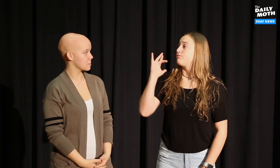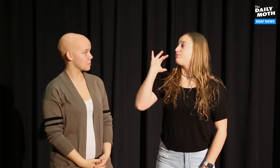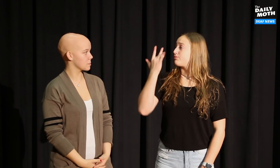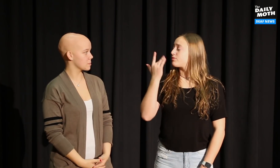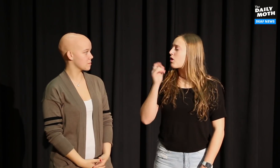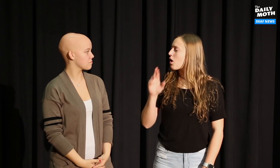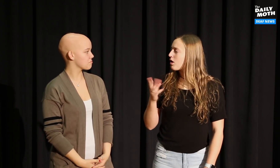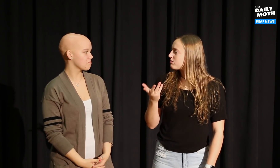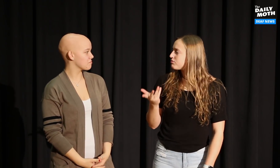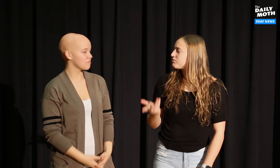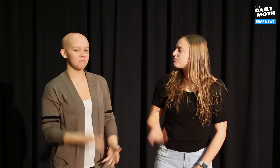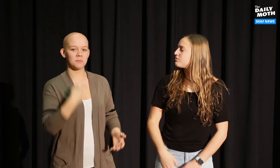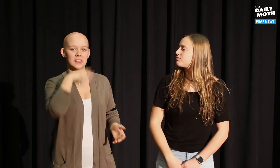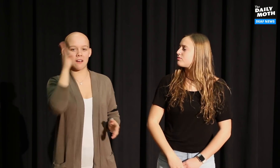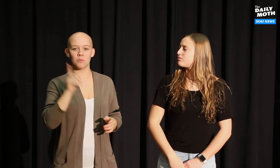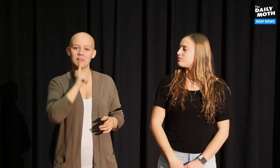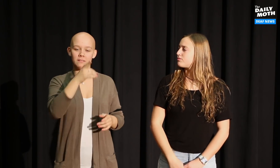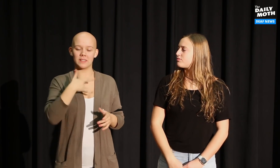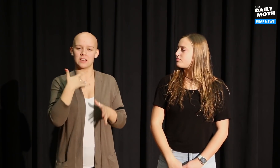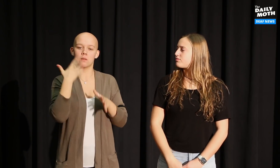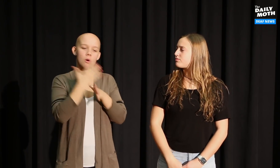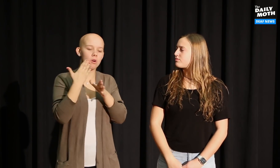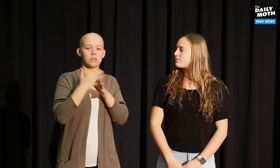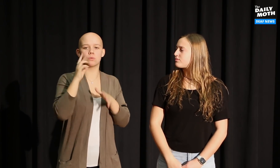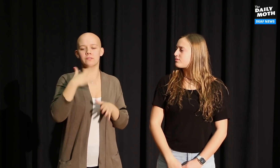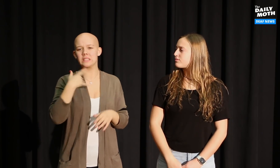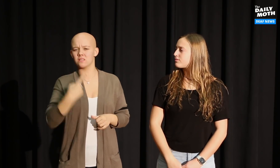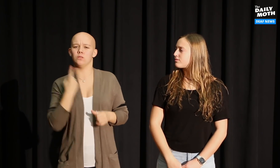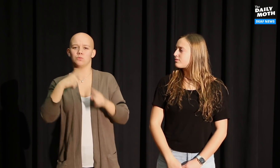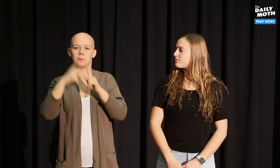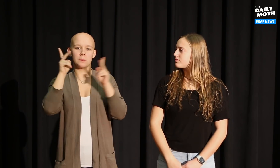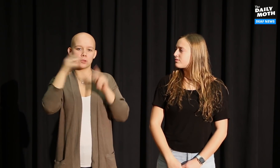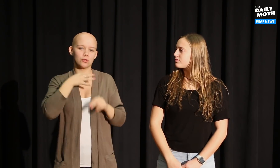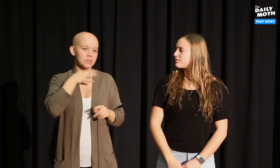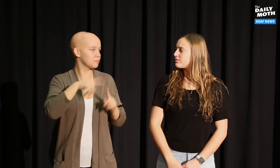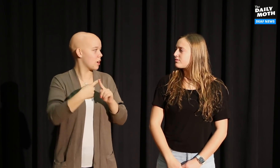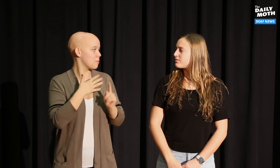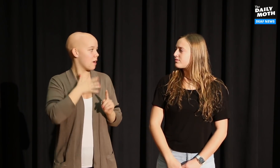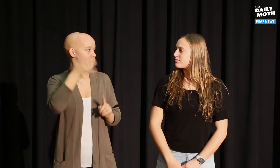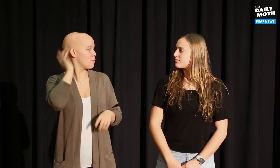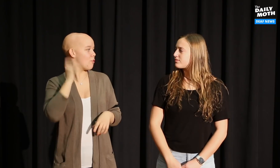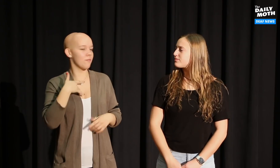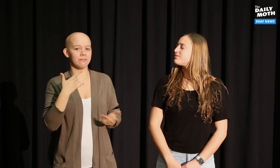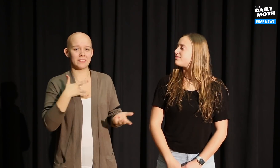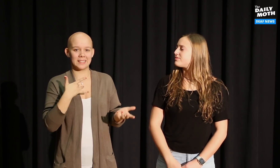but do you ever get sick of it? I never feel annoyed or insulted when people are just being curious about my baldness.